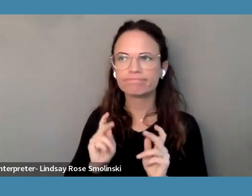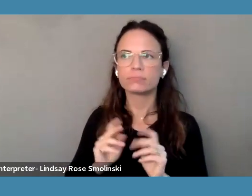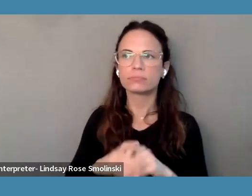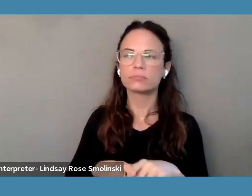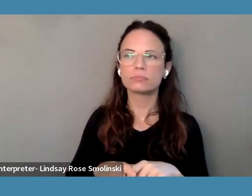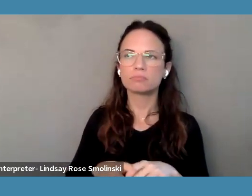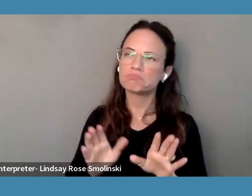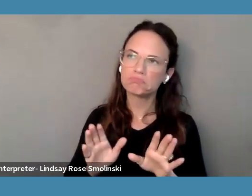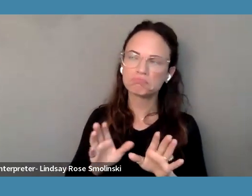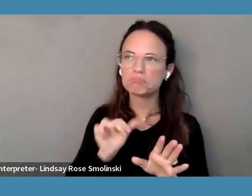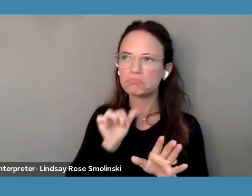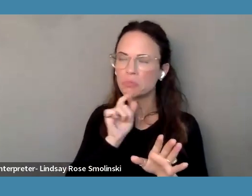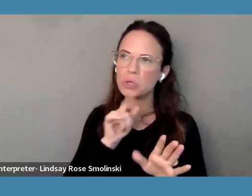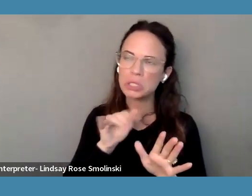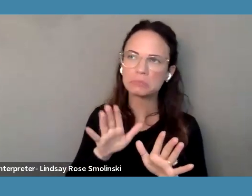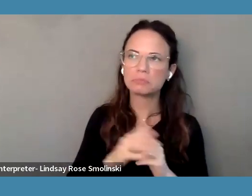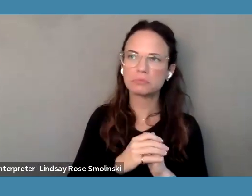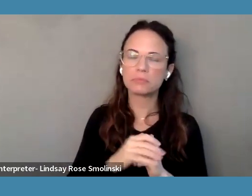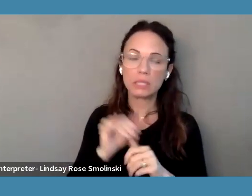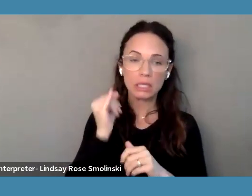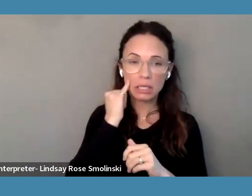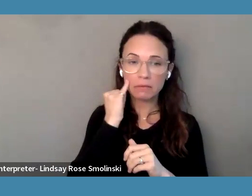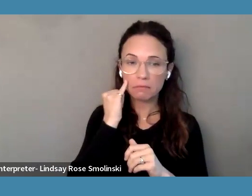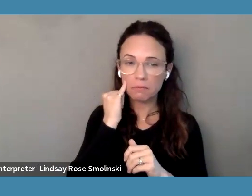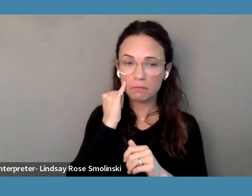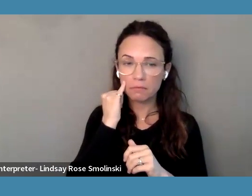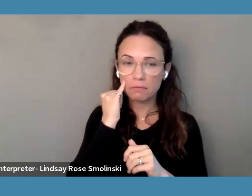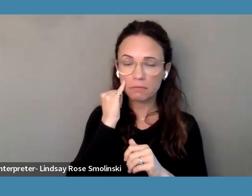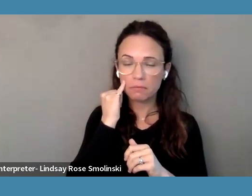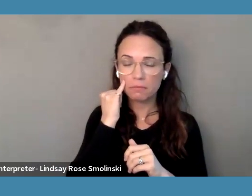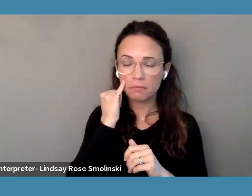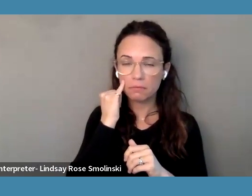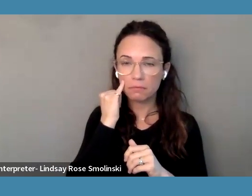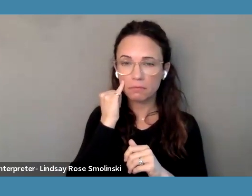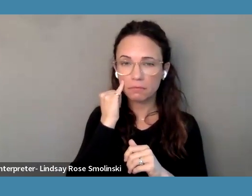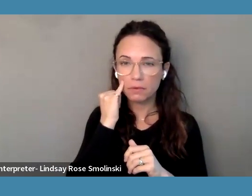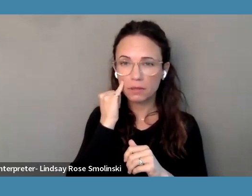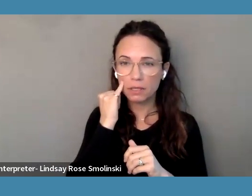So if eQHealth called the caseworker